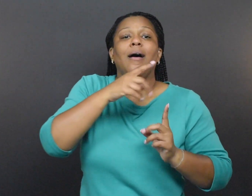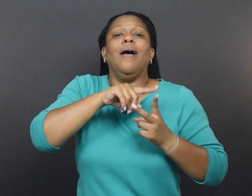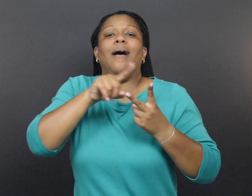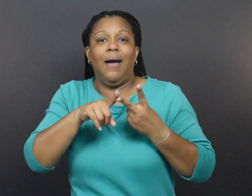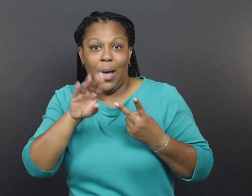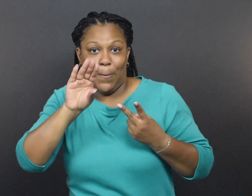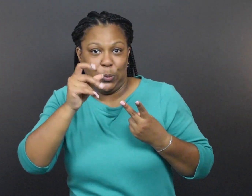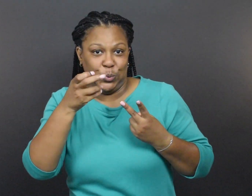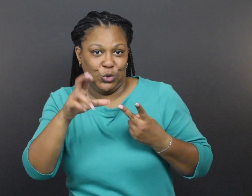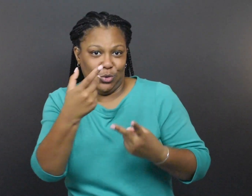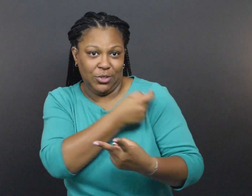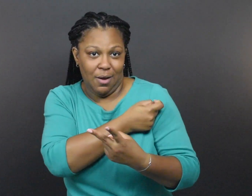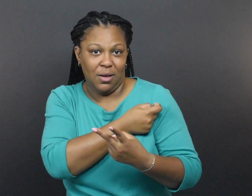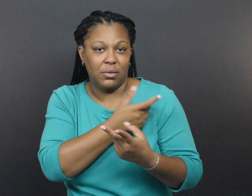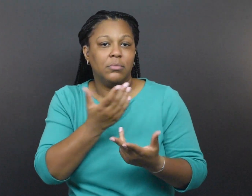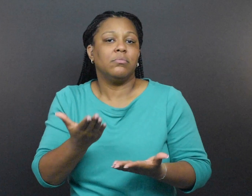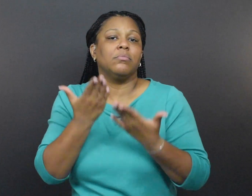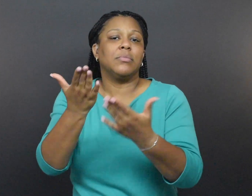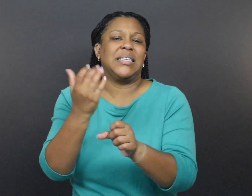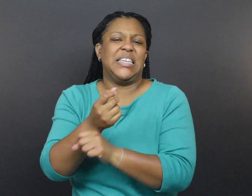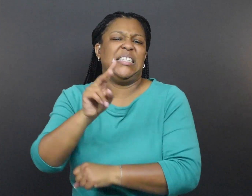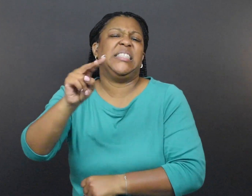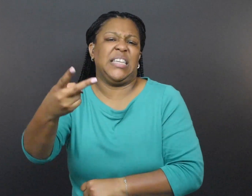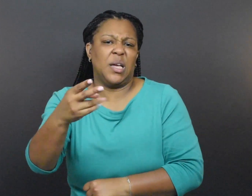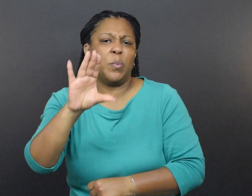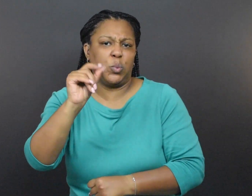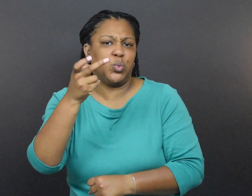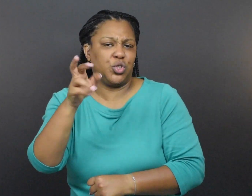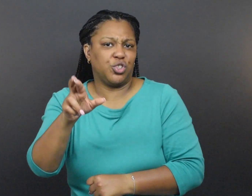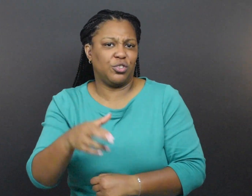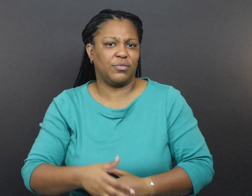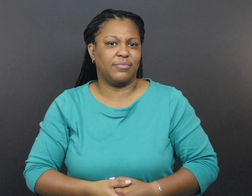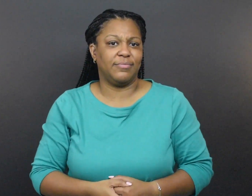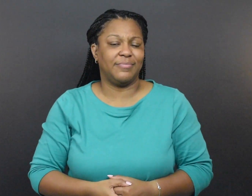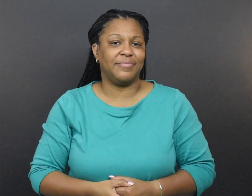and booster dose may also get a second booster. 